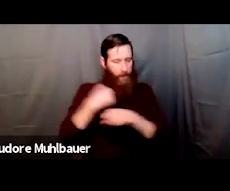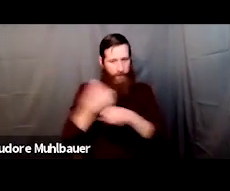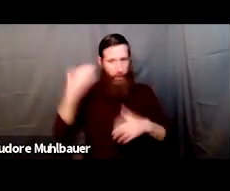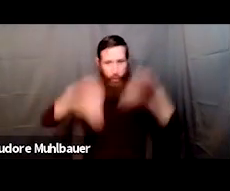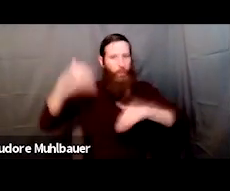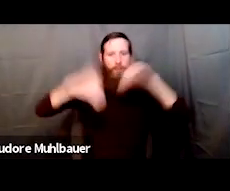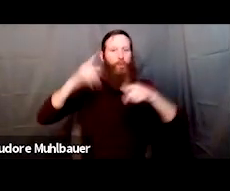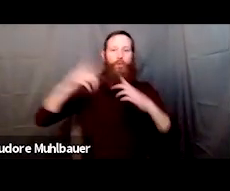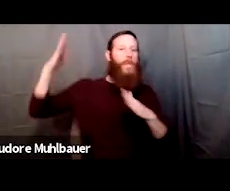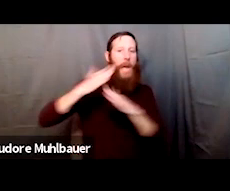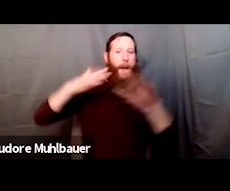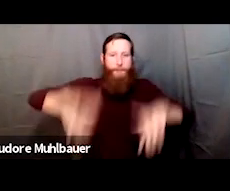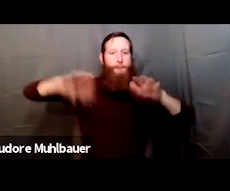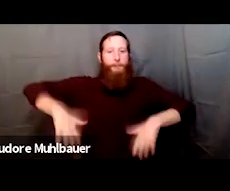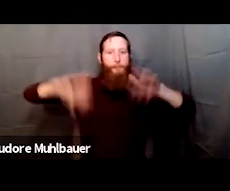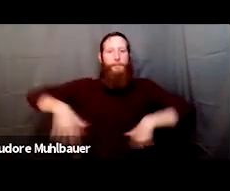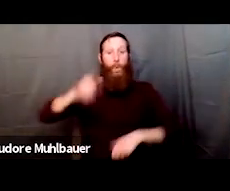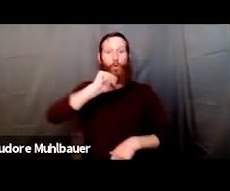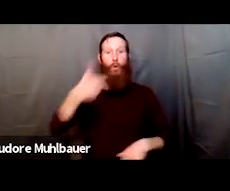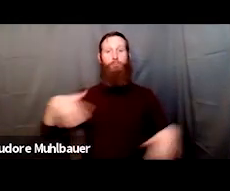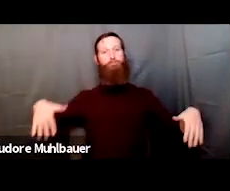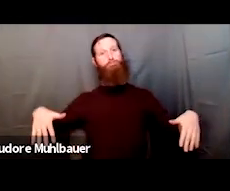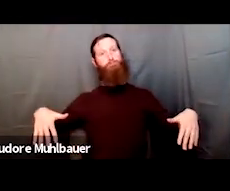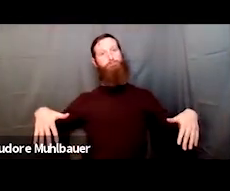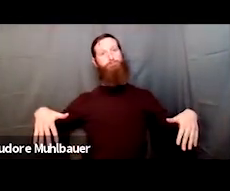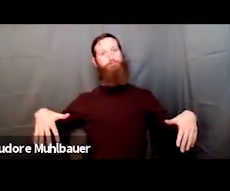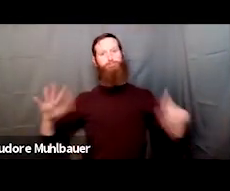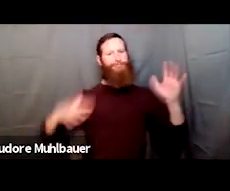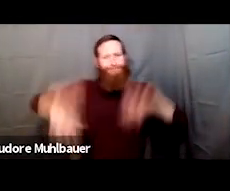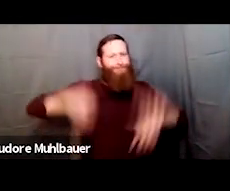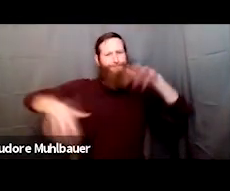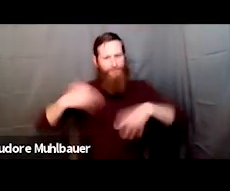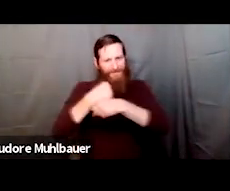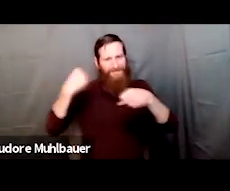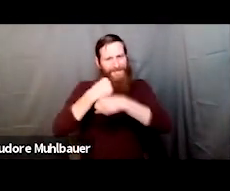Don't lie there passively,but fight to be up high.